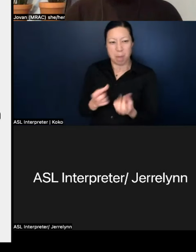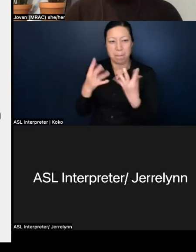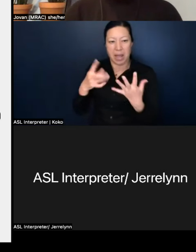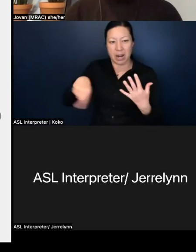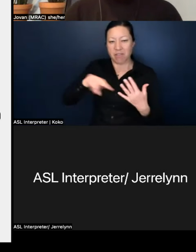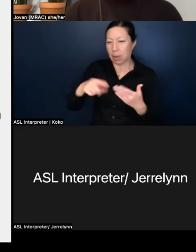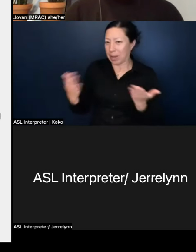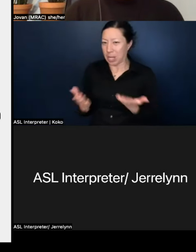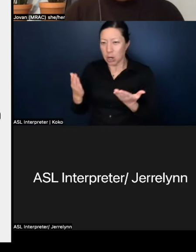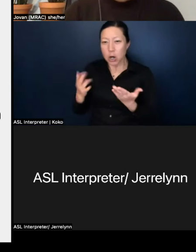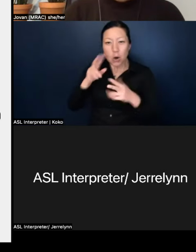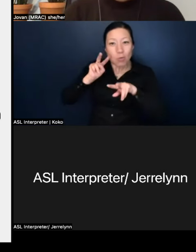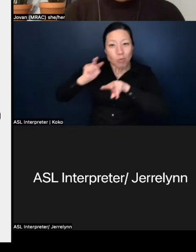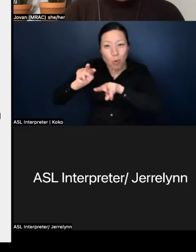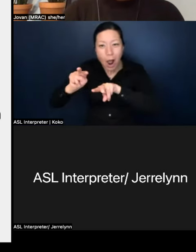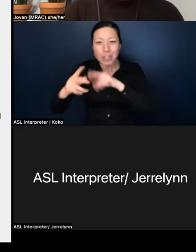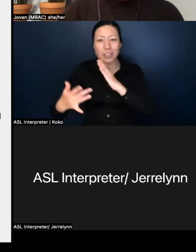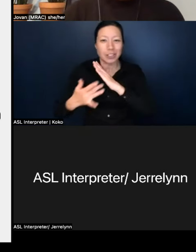So feel free to communicate with us in the chat.